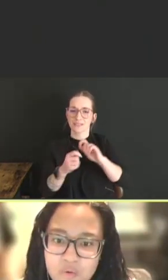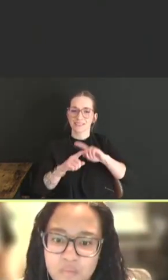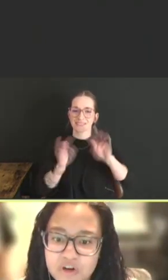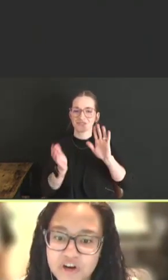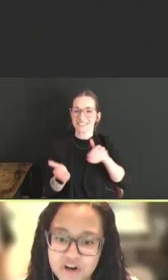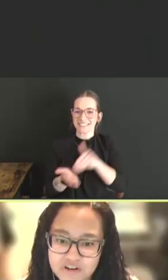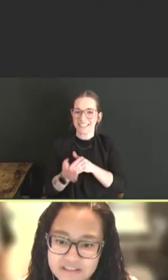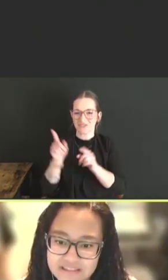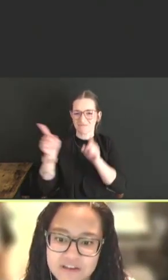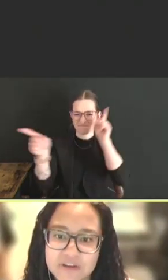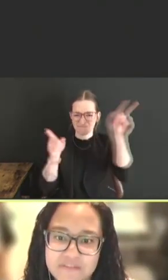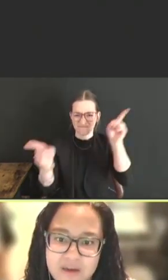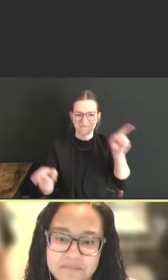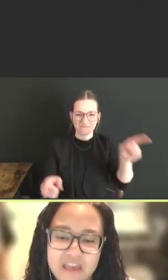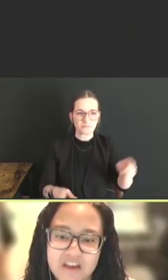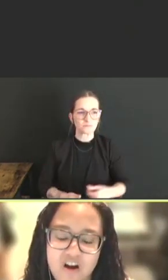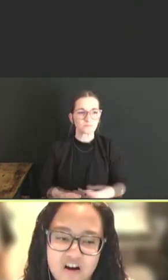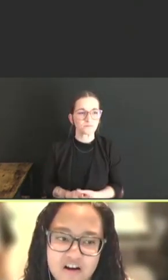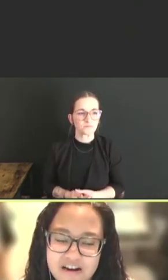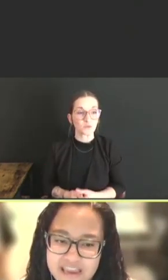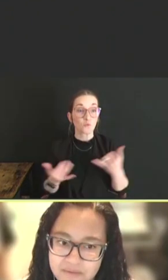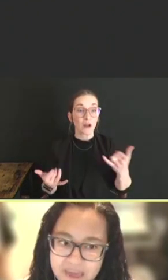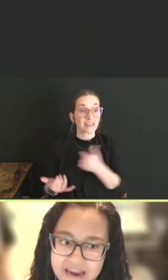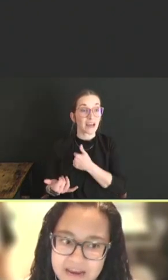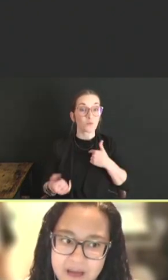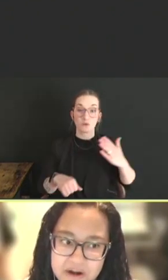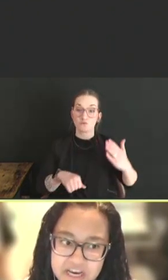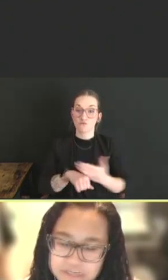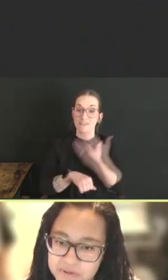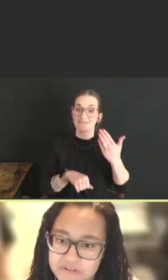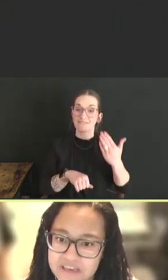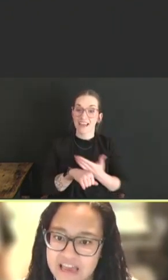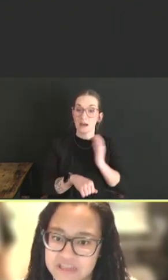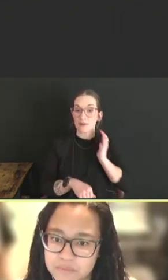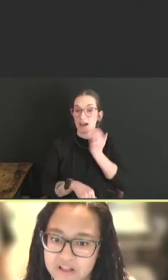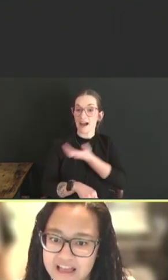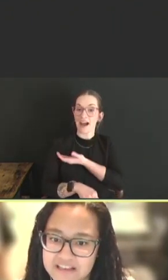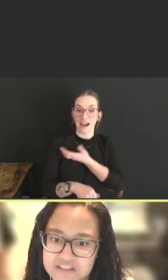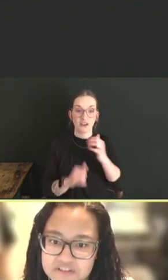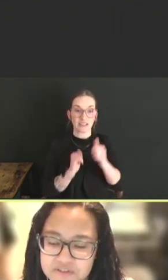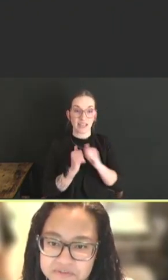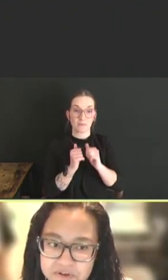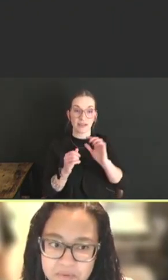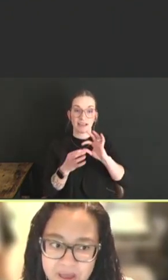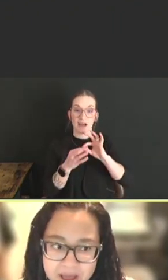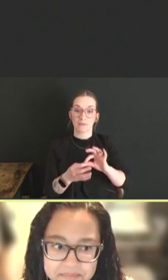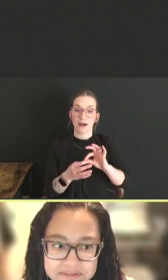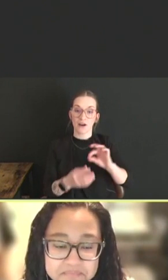We're currently revamping our campaign about HPV, as well as cervical paps.